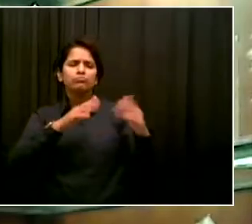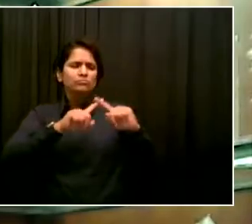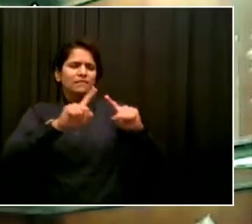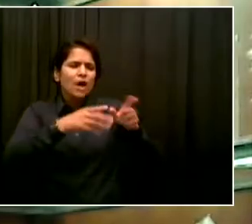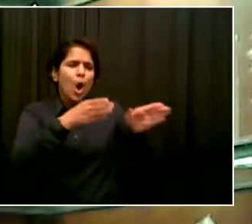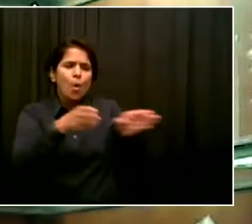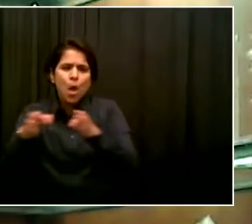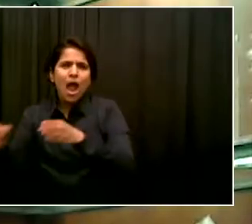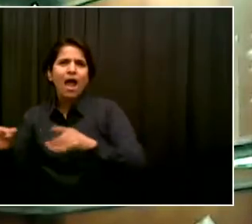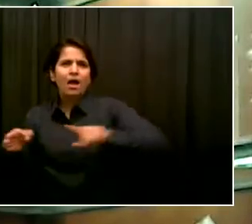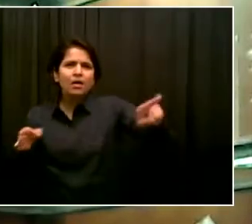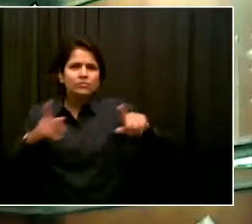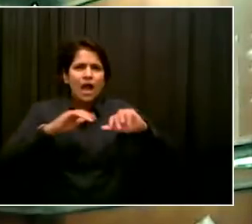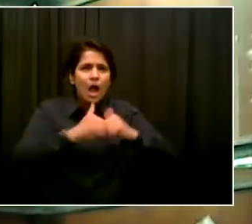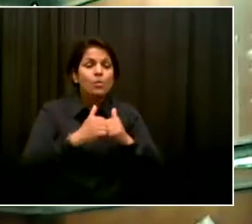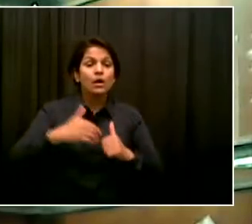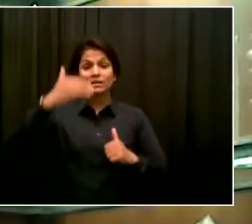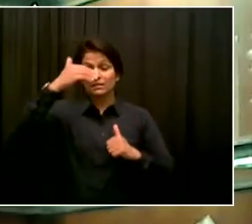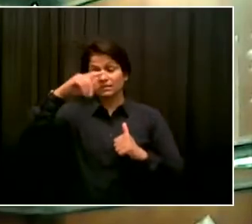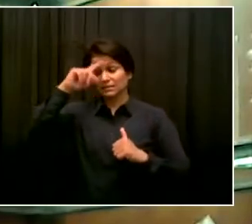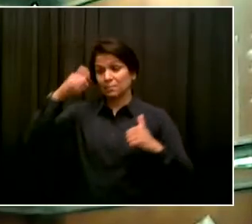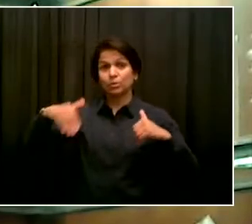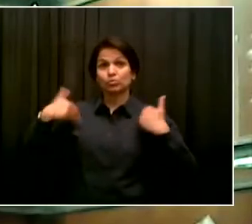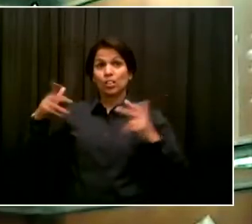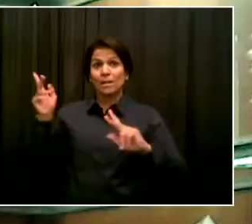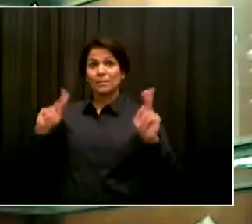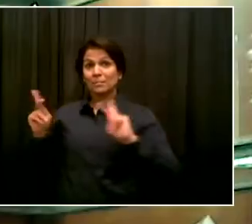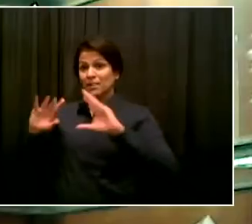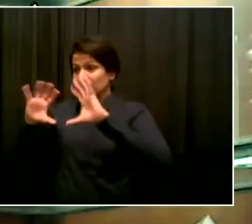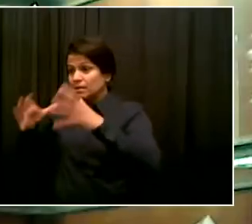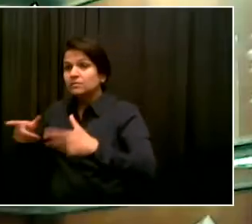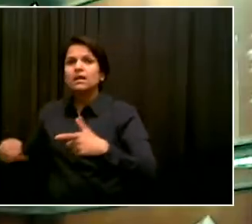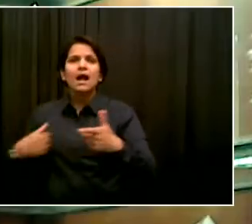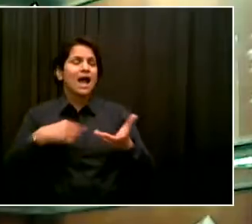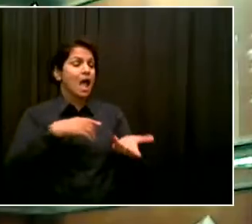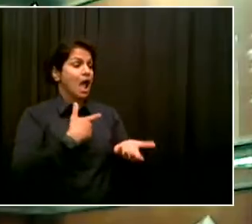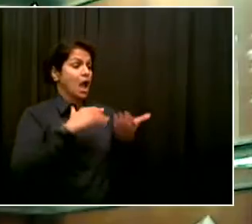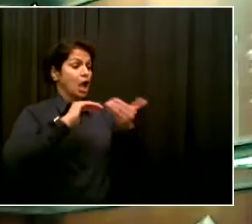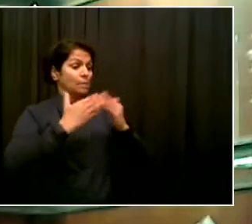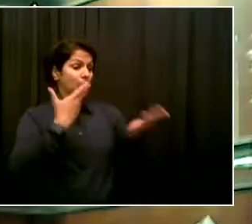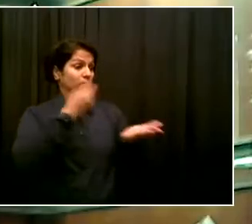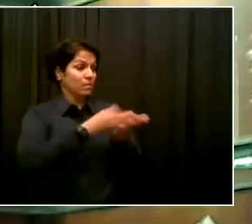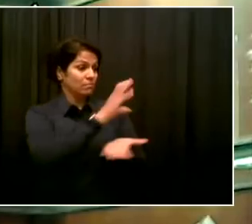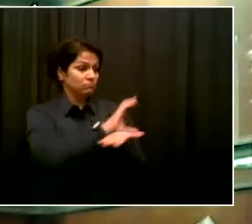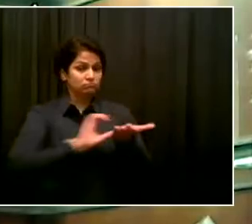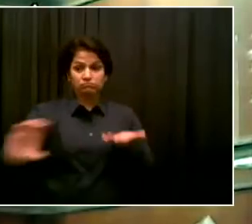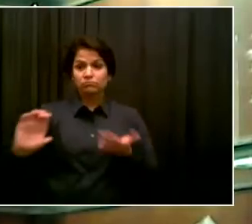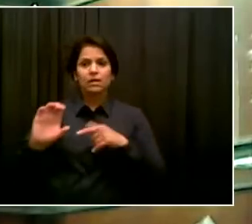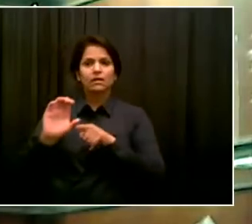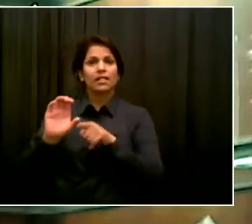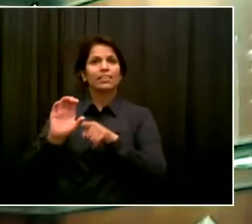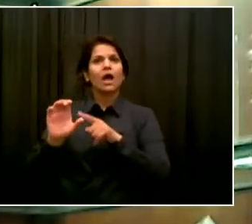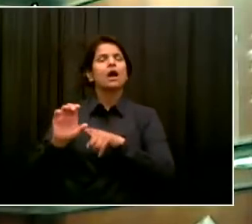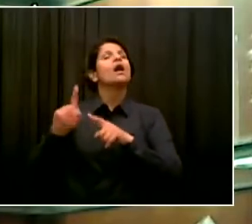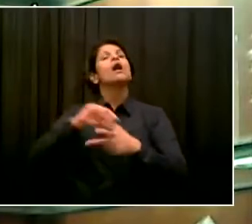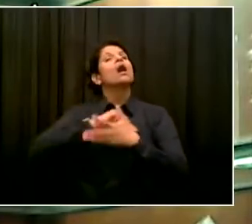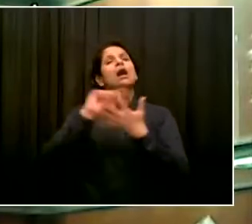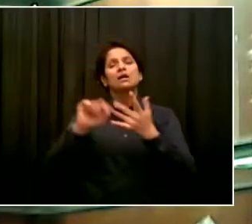IS CERTAINLY GOINGTO BEA GAME CHANGER FOR THAT NEIGHBORHOOD. HAVE ON TOP OF